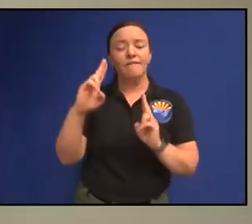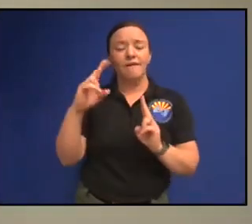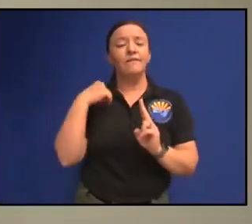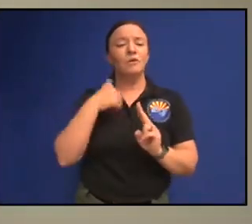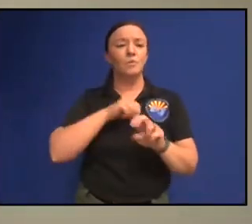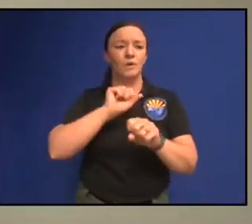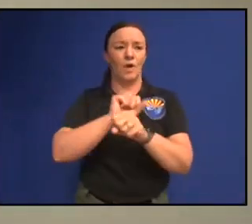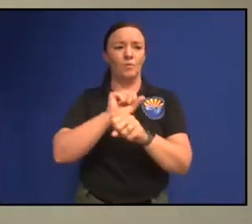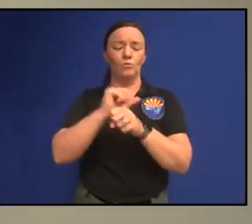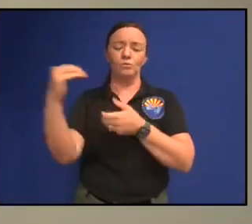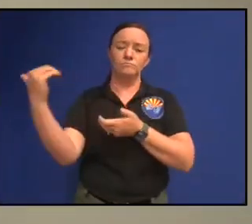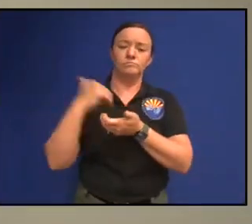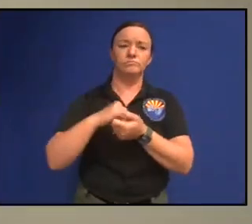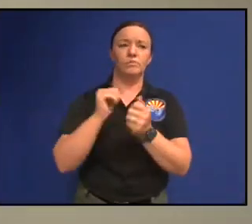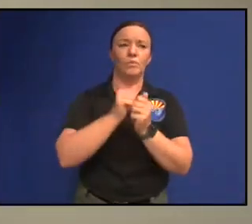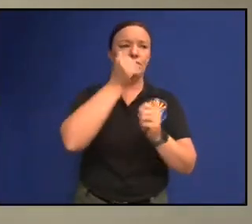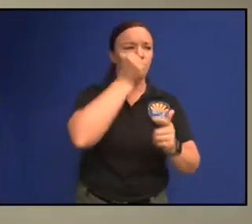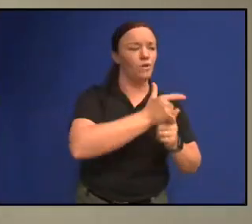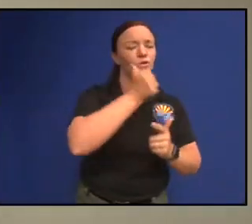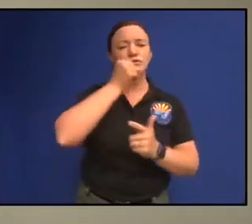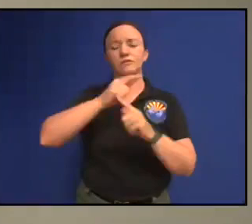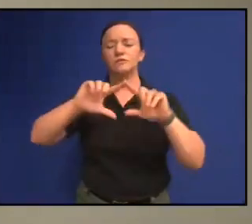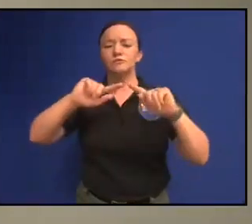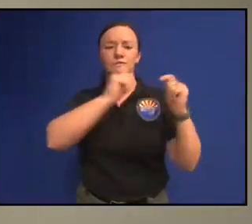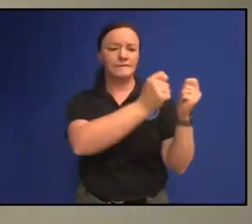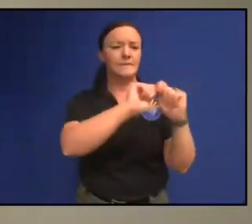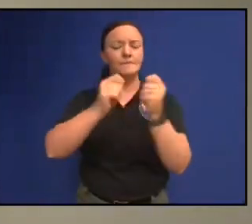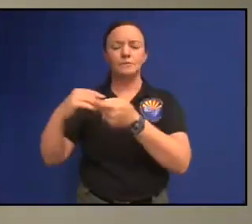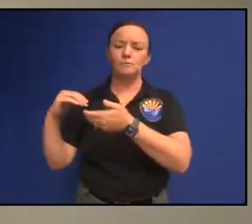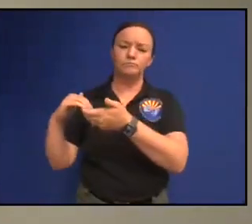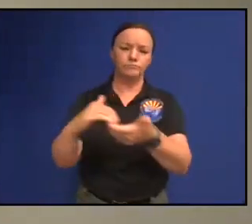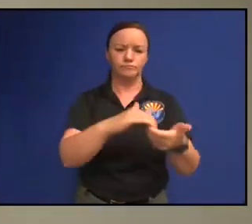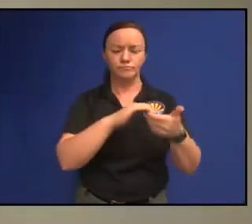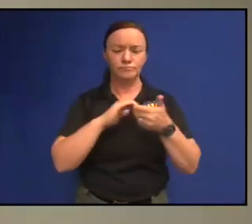DOWN HERE IN THE SOUTHWEST, COMING ALL THE WAY FROM THE PACIFIC NORTHWEST TO LEND A HAND.